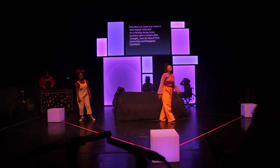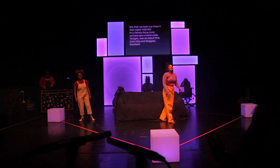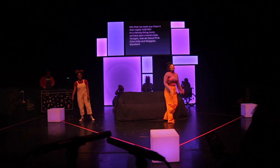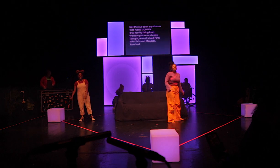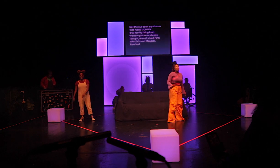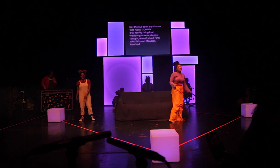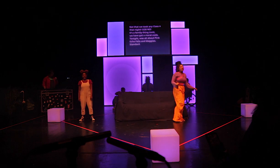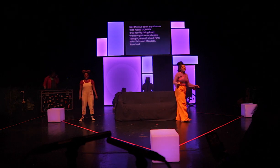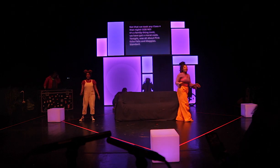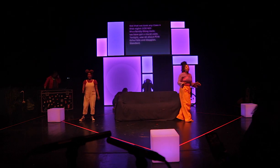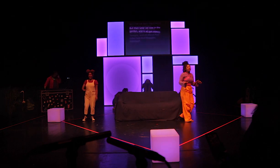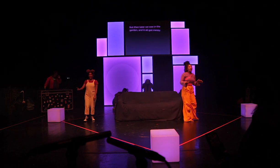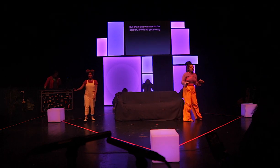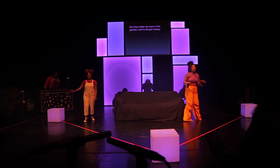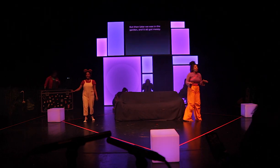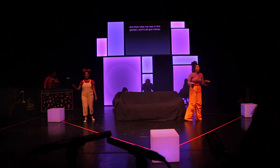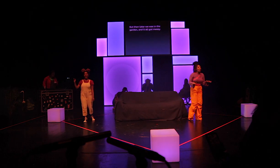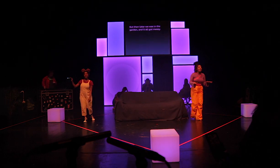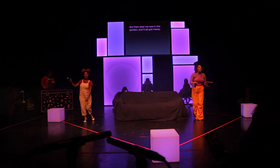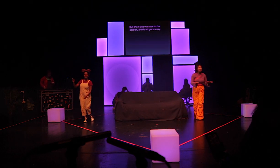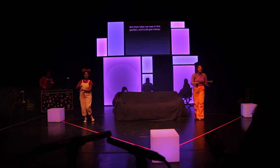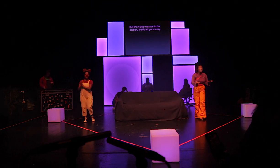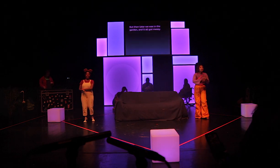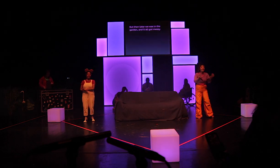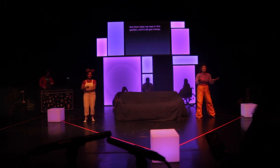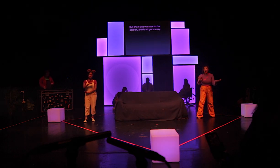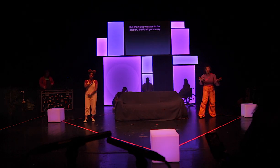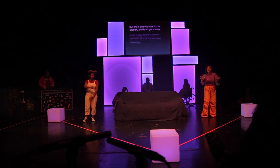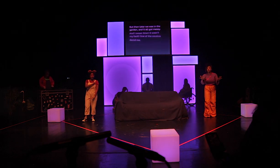standard! But then, later on in the garden, it all got a bit messy. Swear down, it